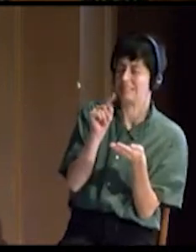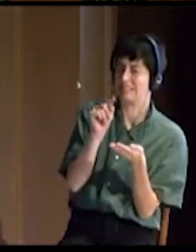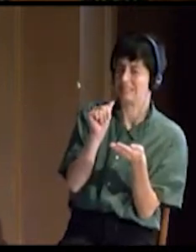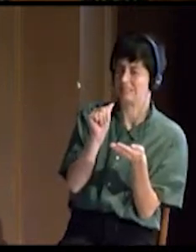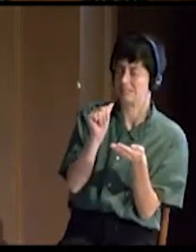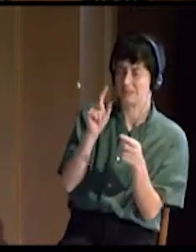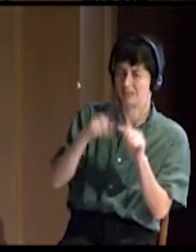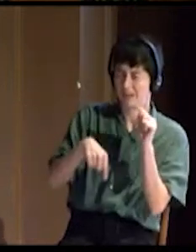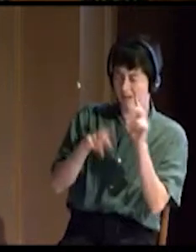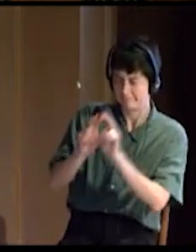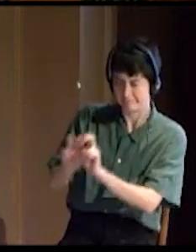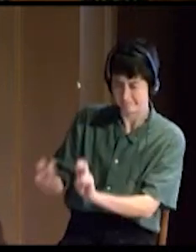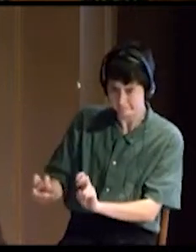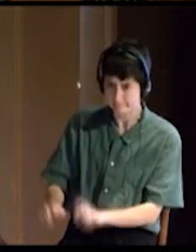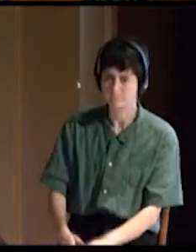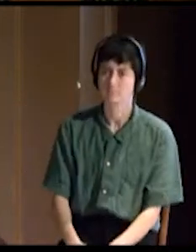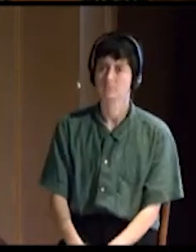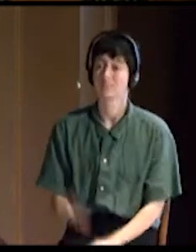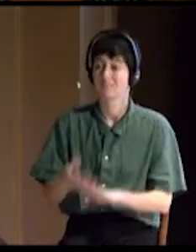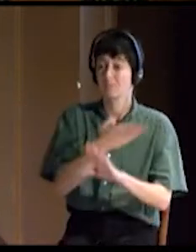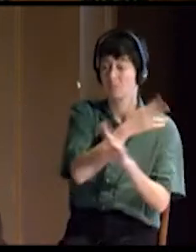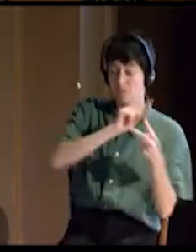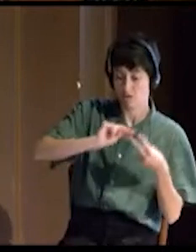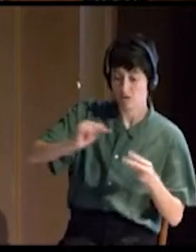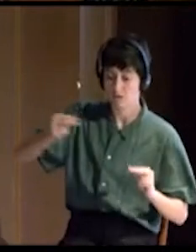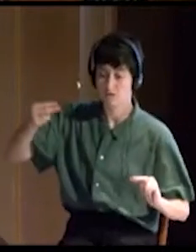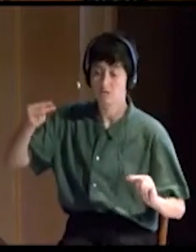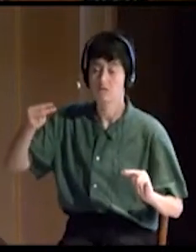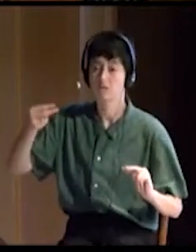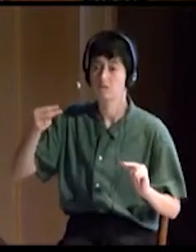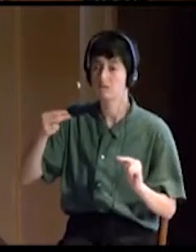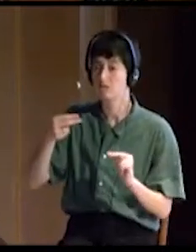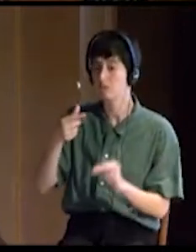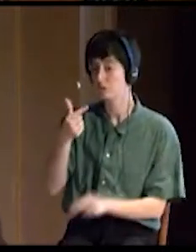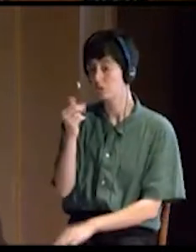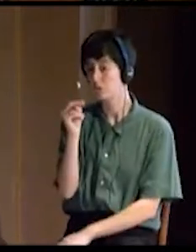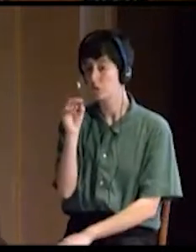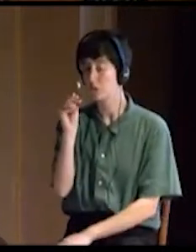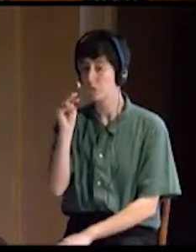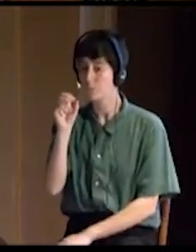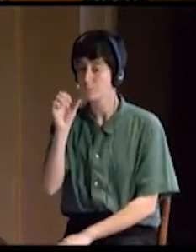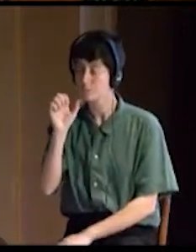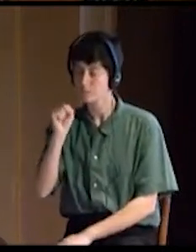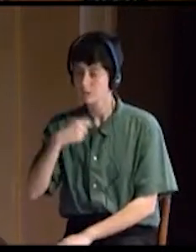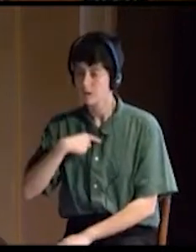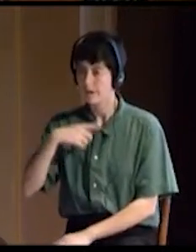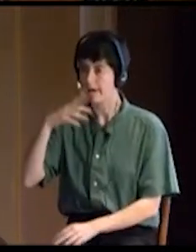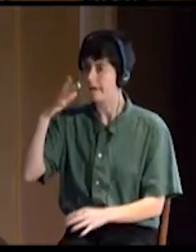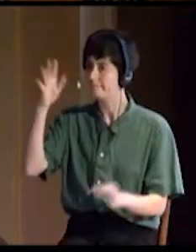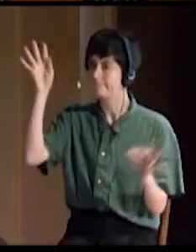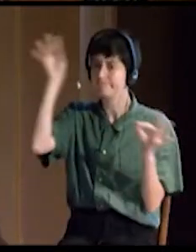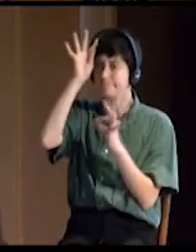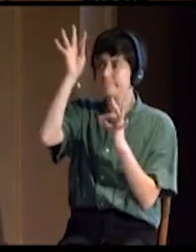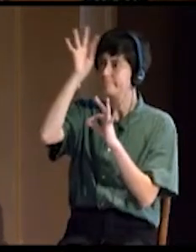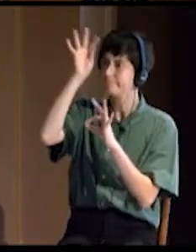of the new questions that I would be able to answer when I started this project. And I recently started working